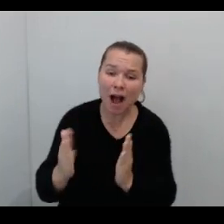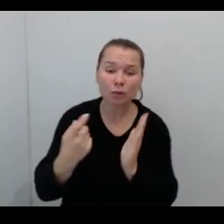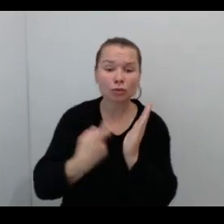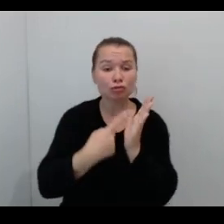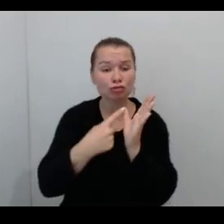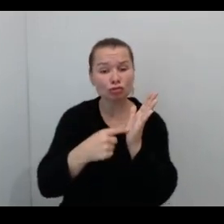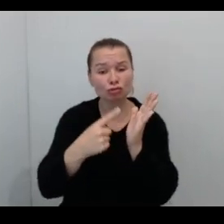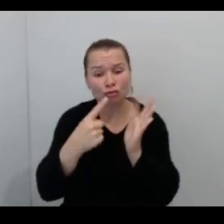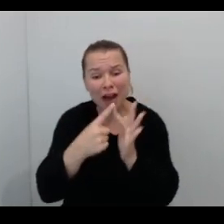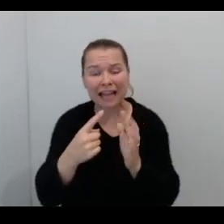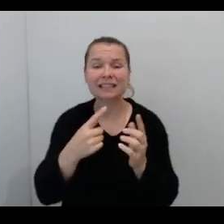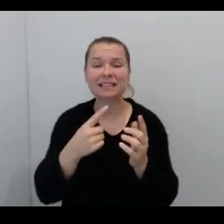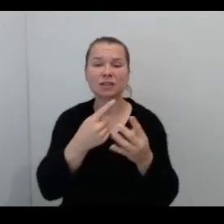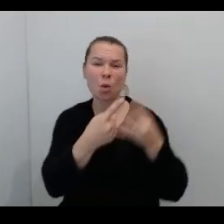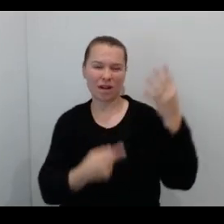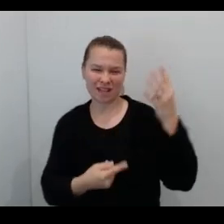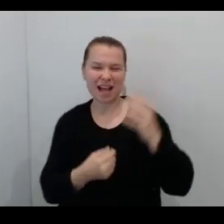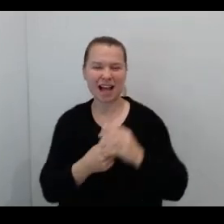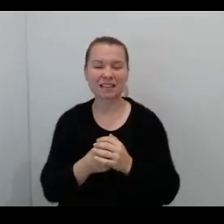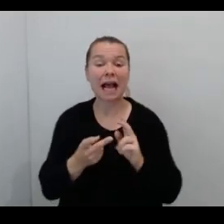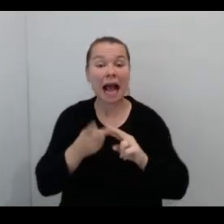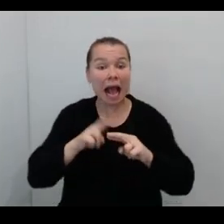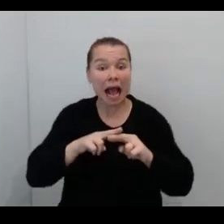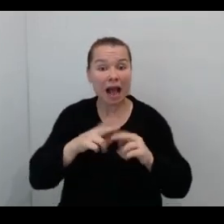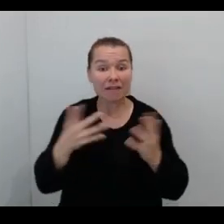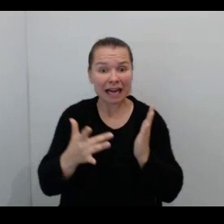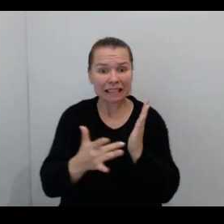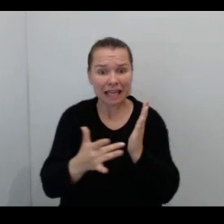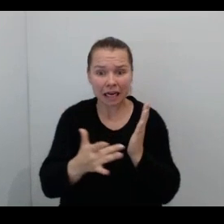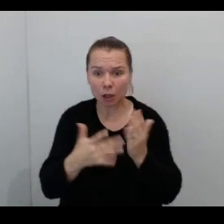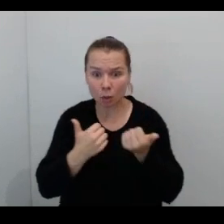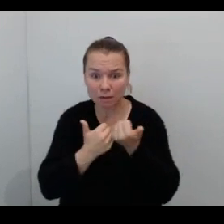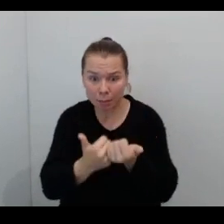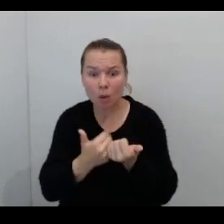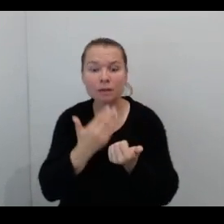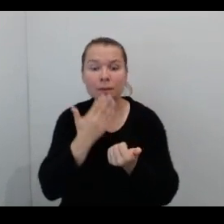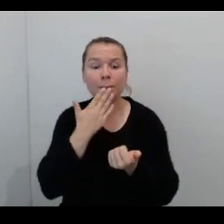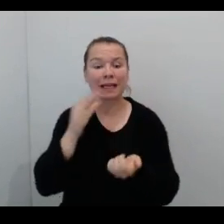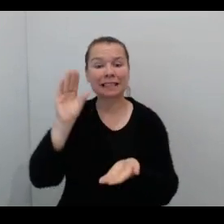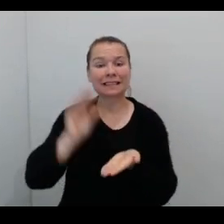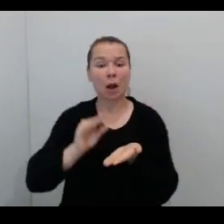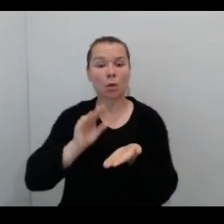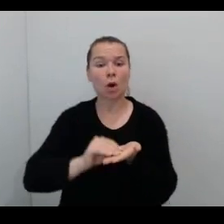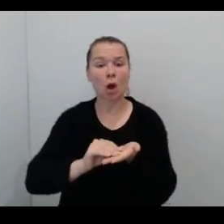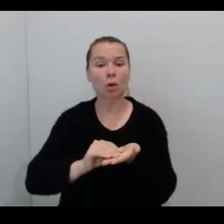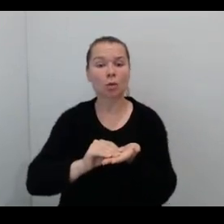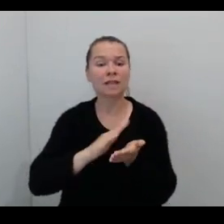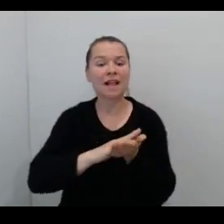If you do need any technical support please download the handout if you are able to and